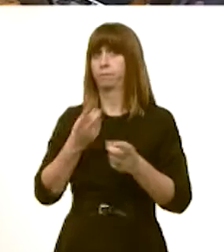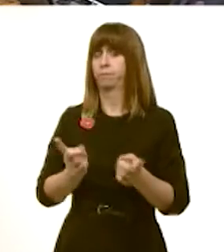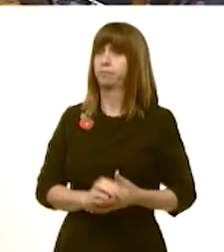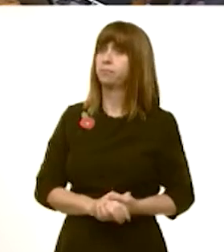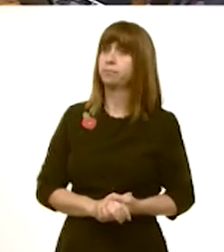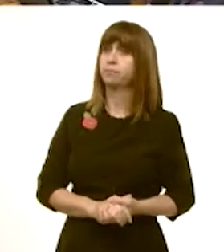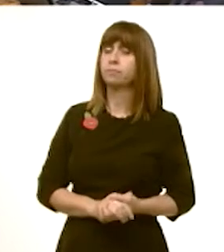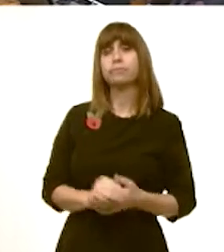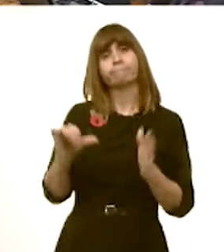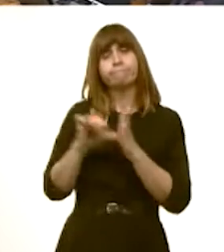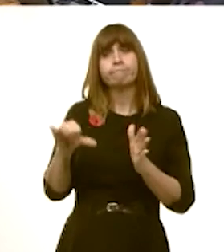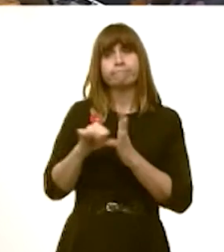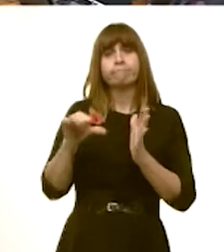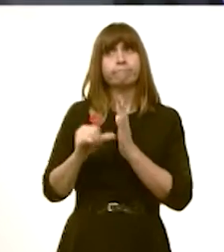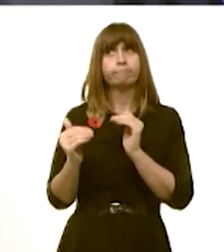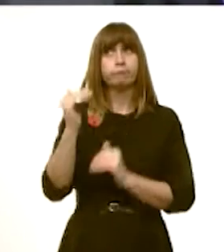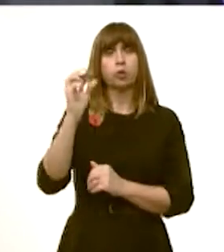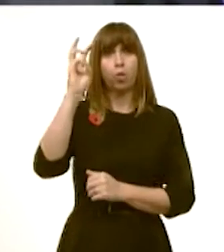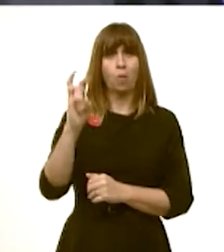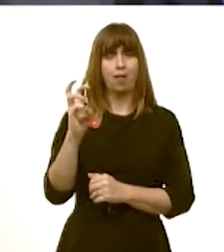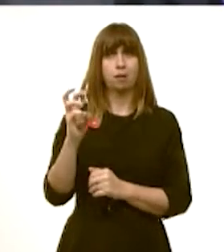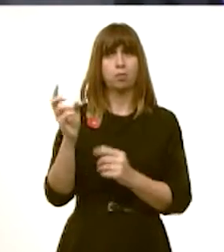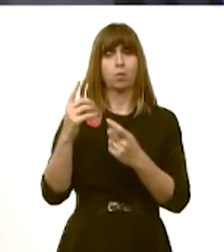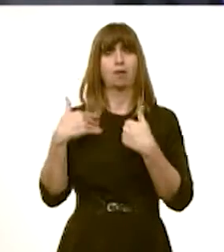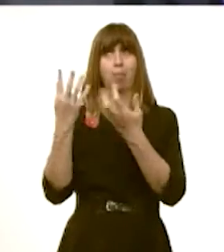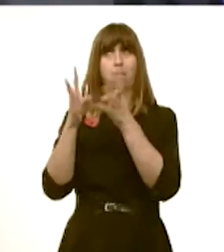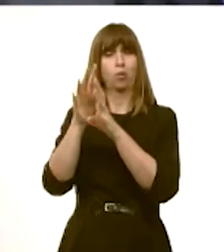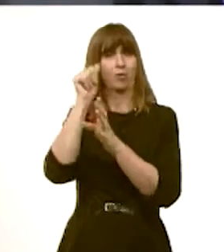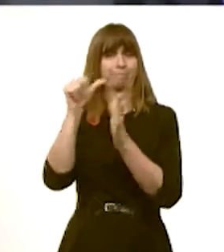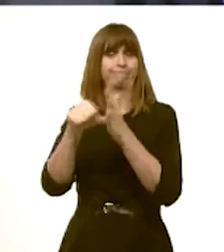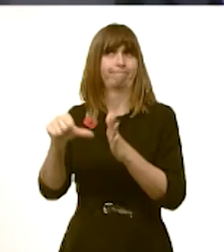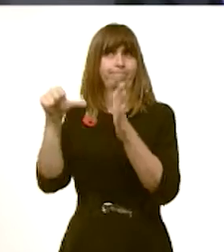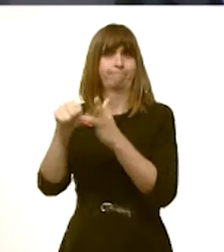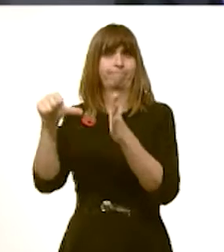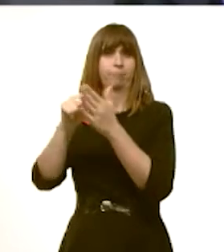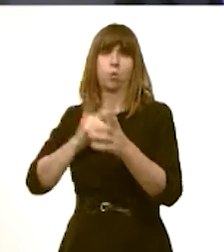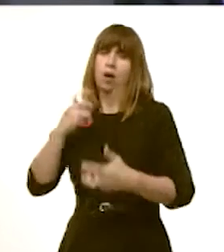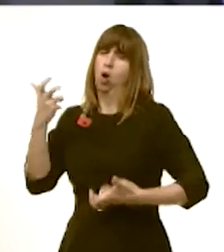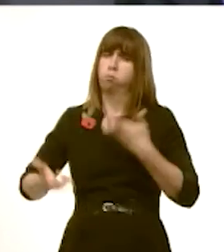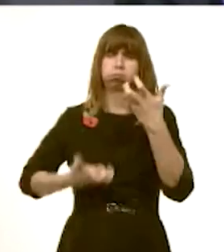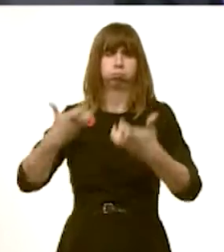Wales that emerged in that health board area was large volumes of complaints about particular